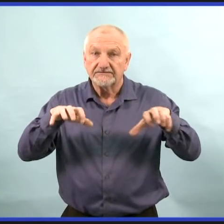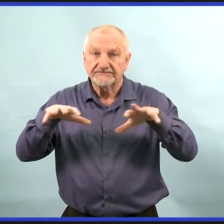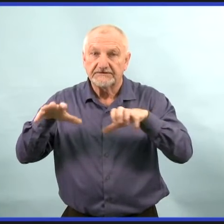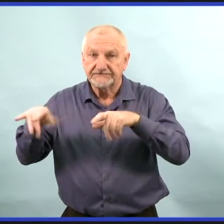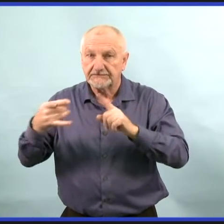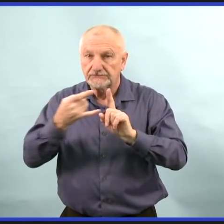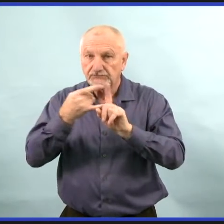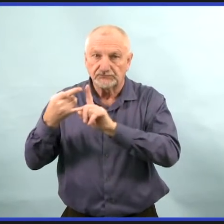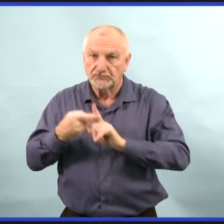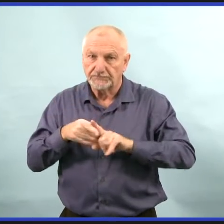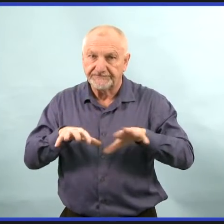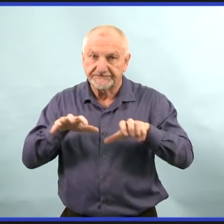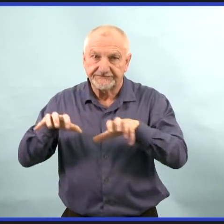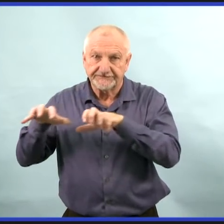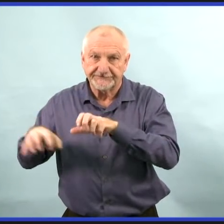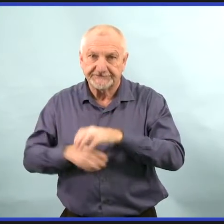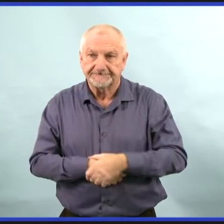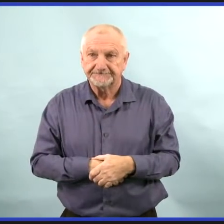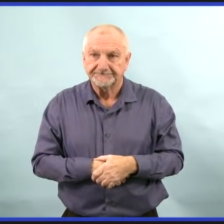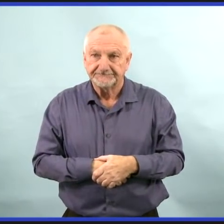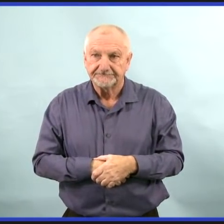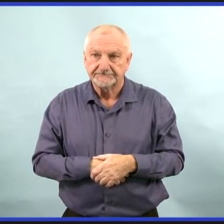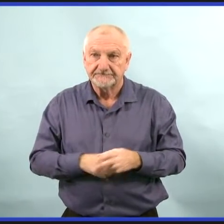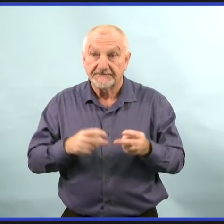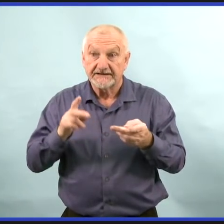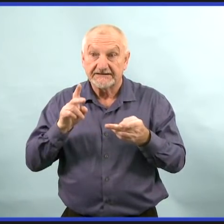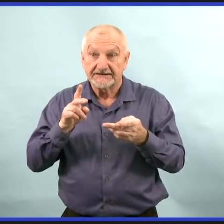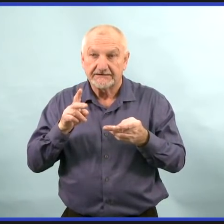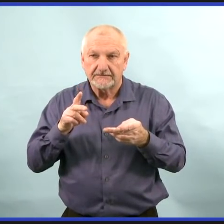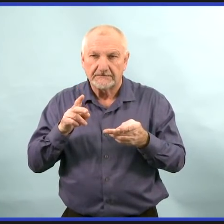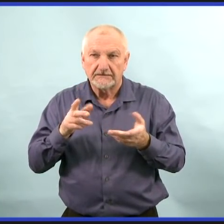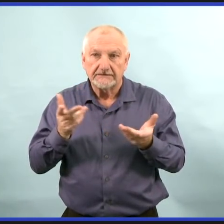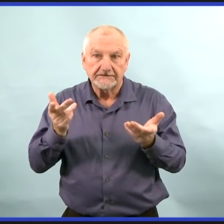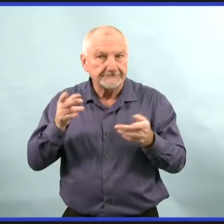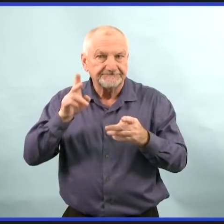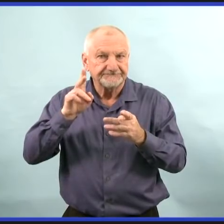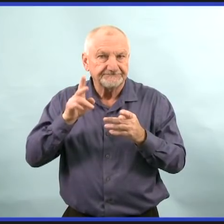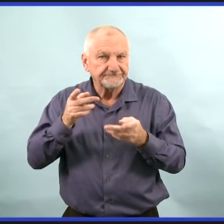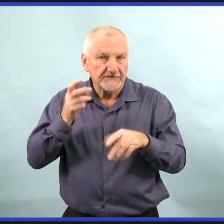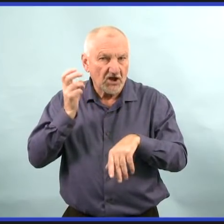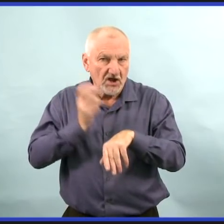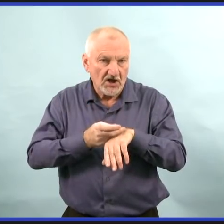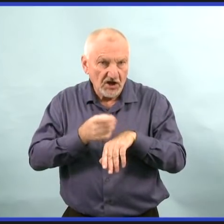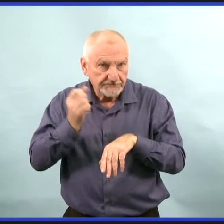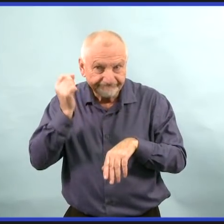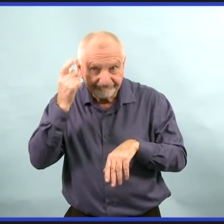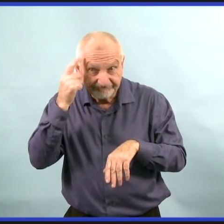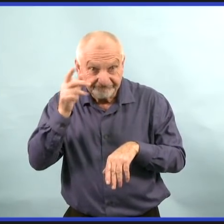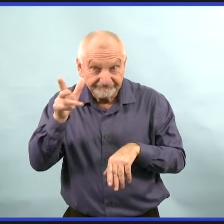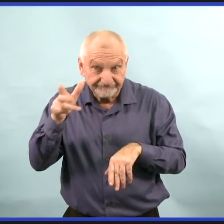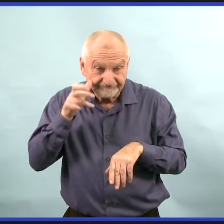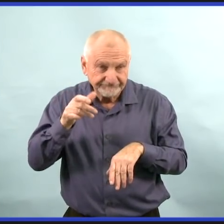okay that was very choppy um if you could reiterate that here's my second question though